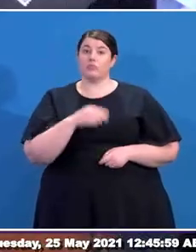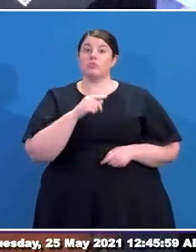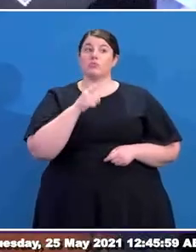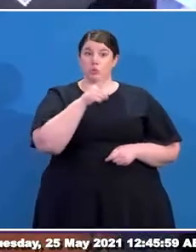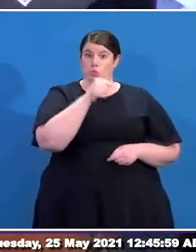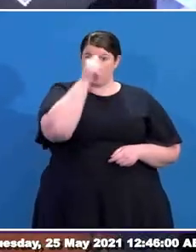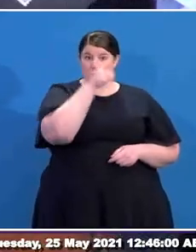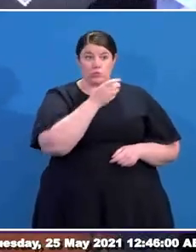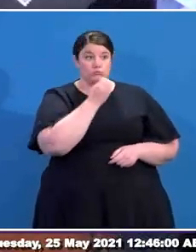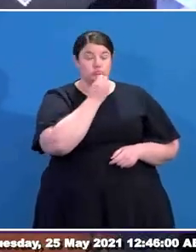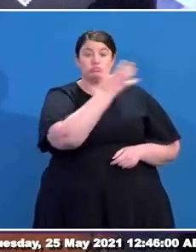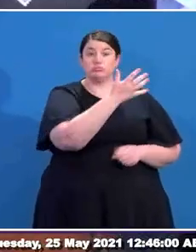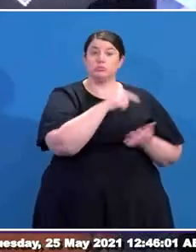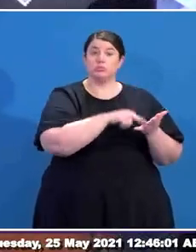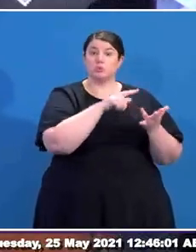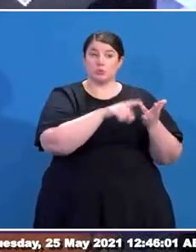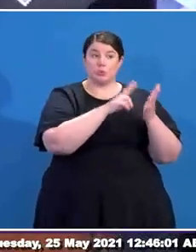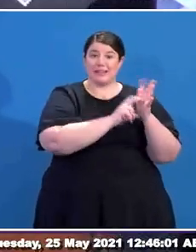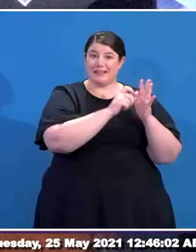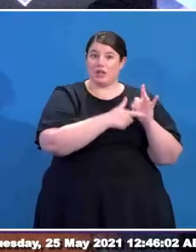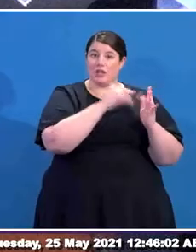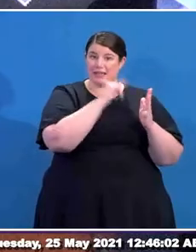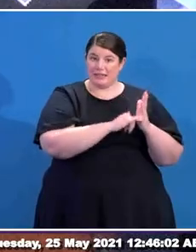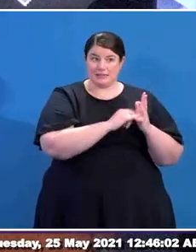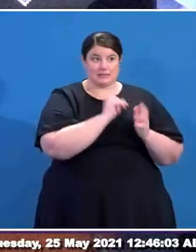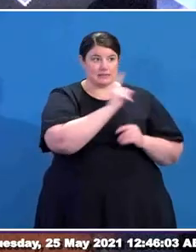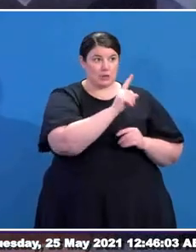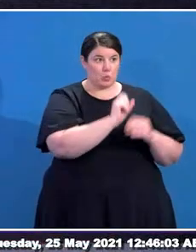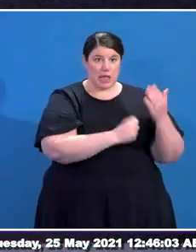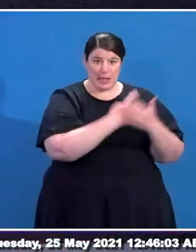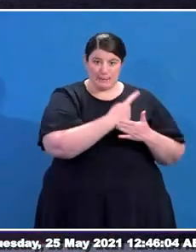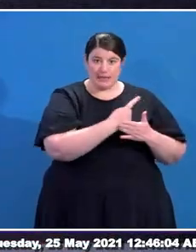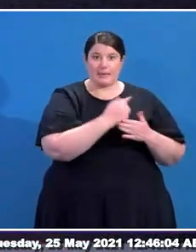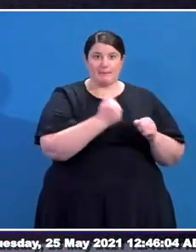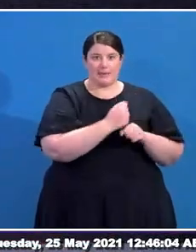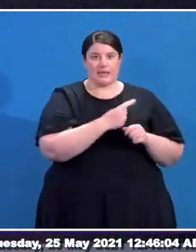Commission then set off a chain of events? You're aware of that? Yes.